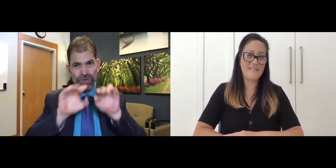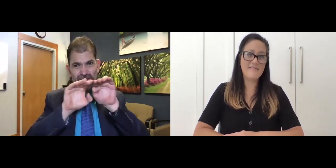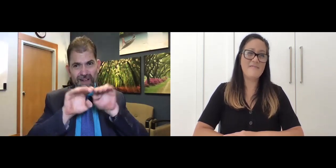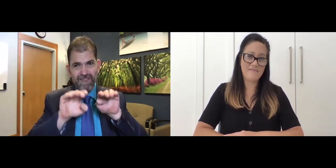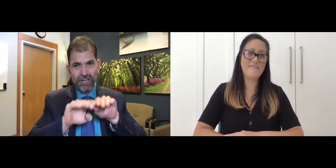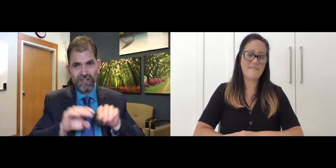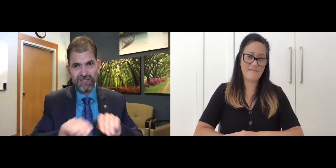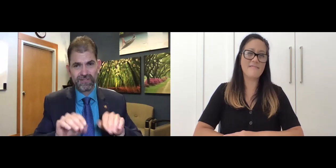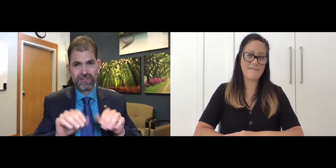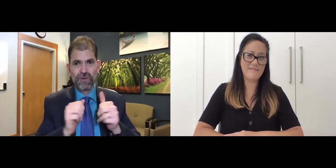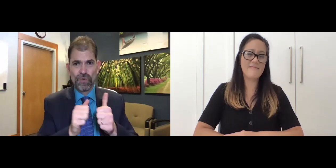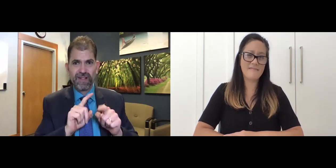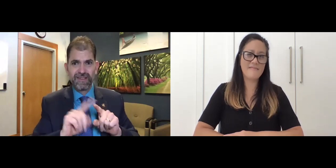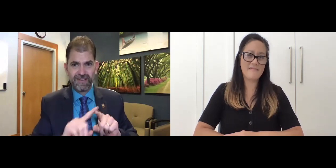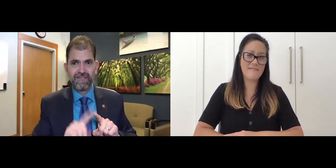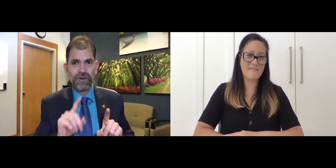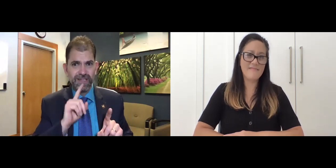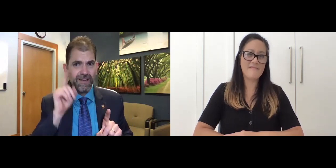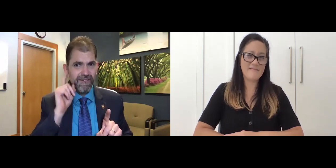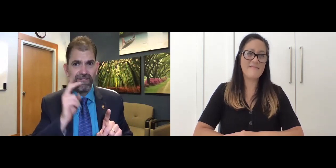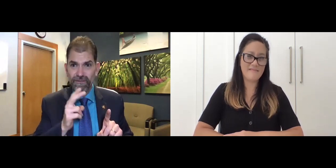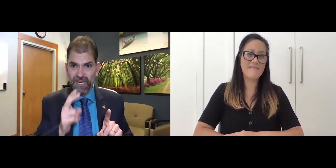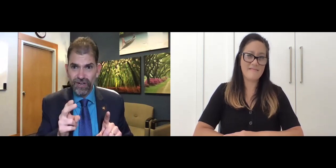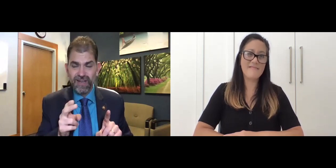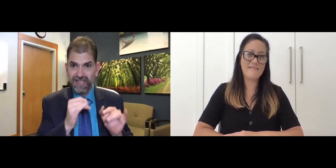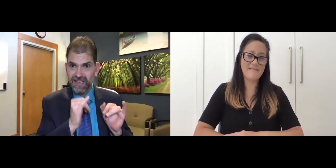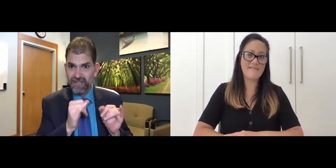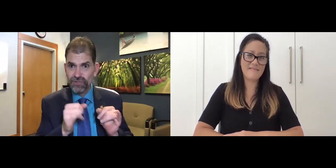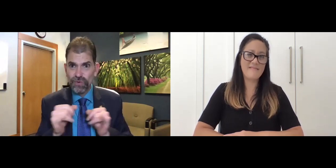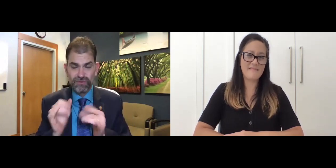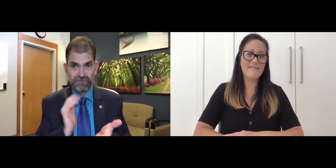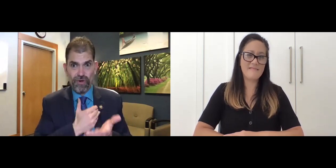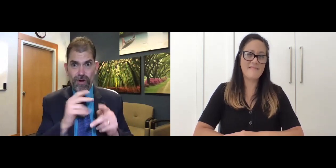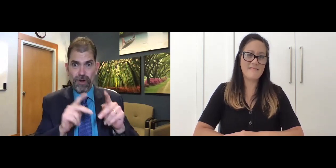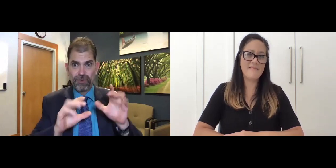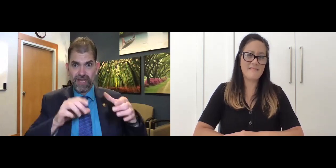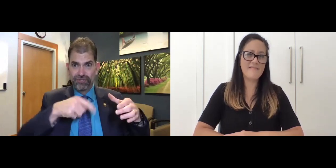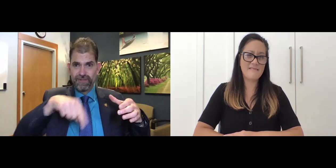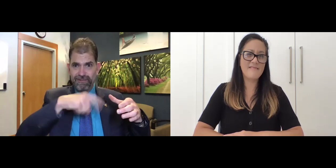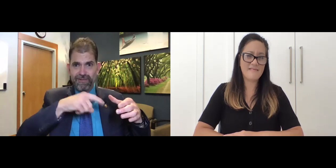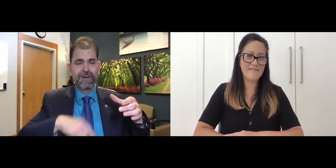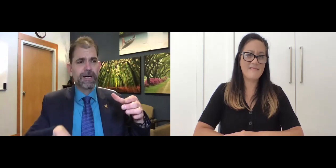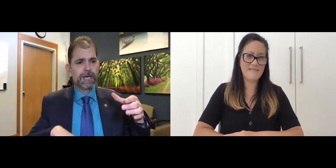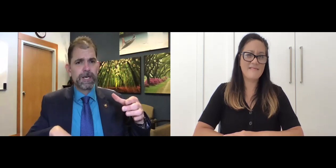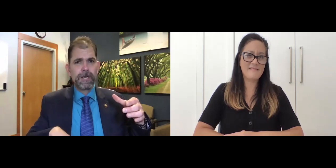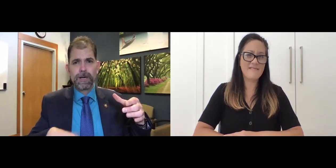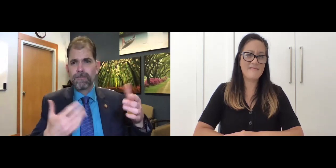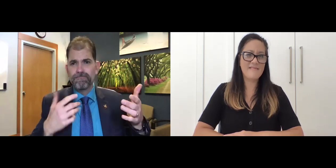You can see how that would be for deaf and hard of hearing people.